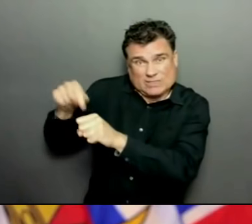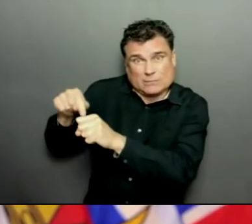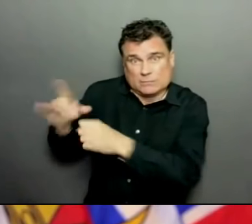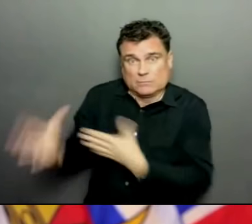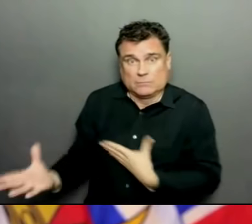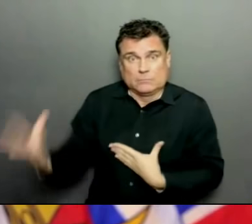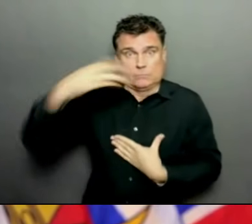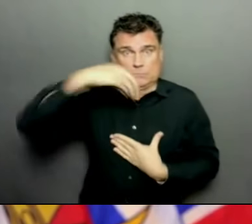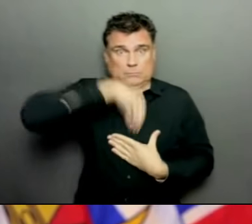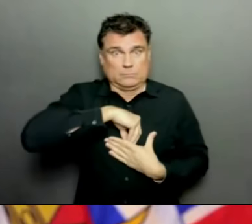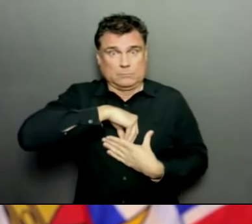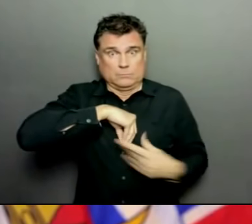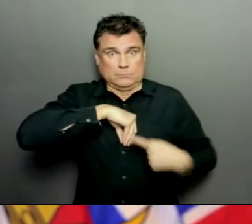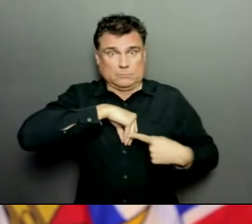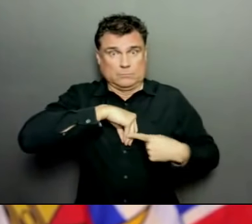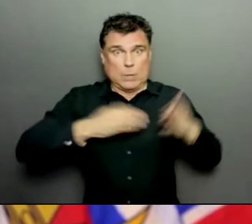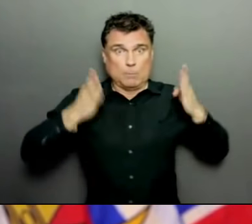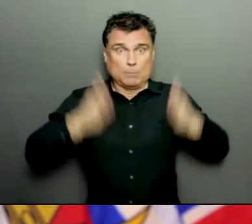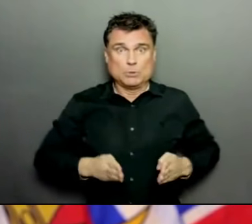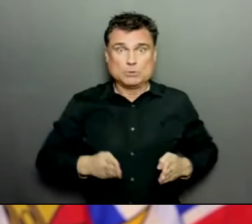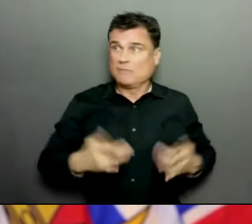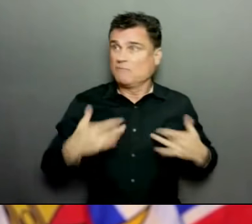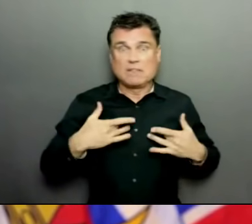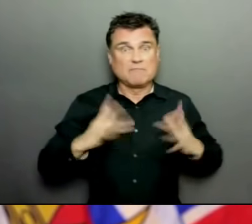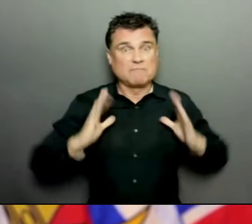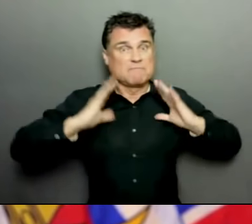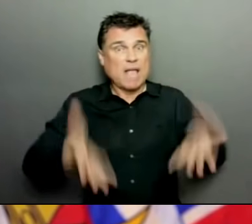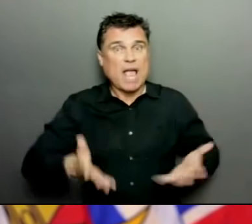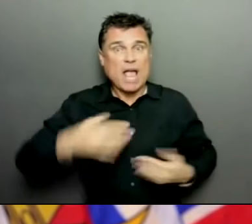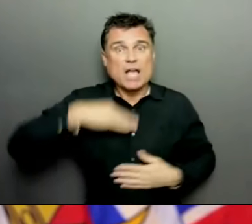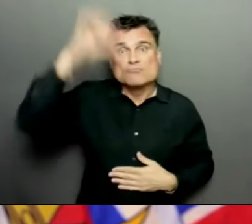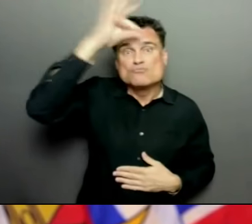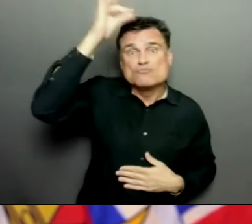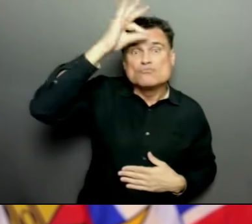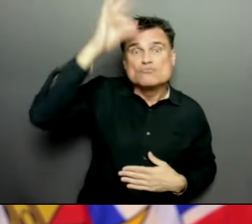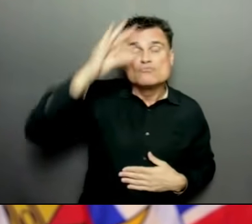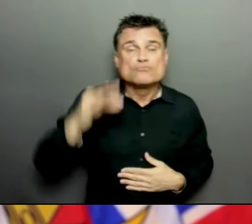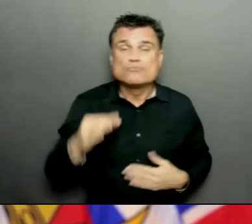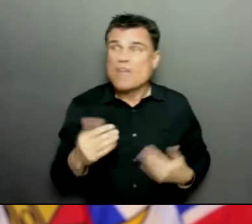and when it does appear it can cause serious and life-threatening illness.